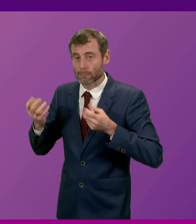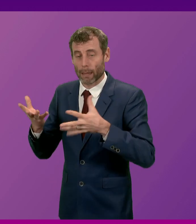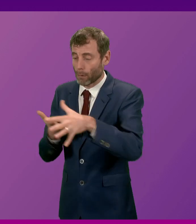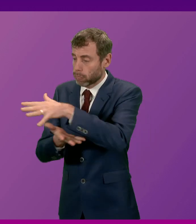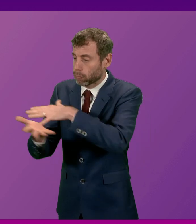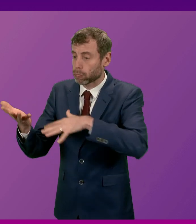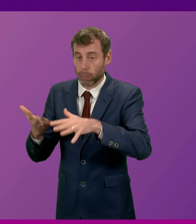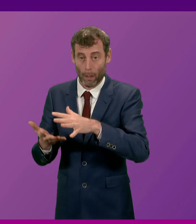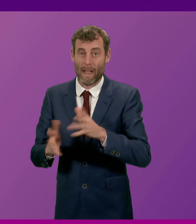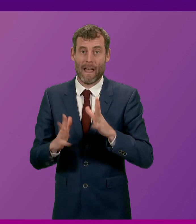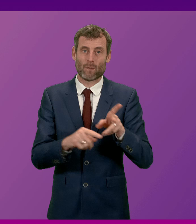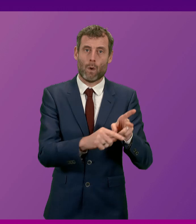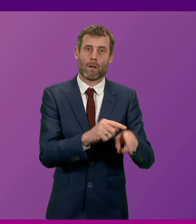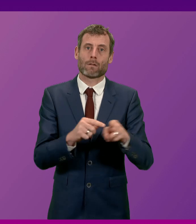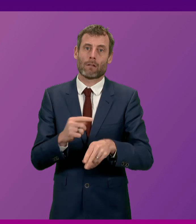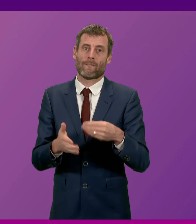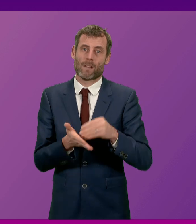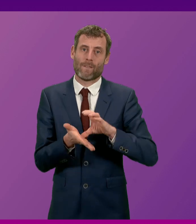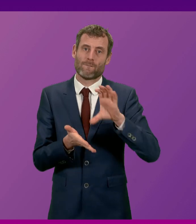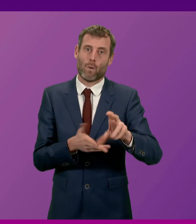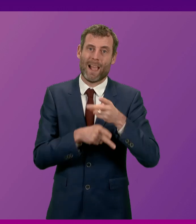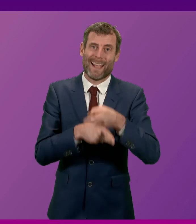been fighting for the failed national care service plan, families have been fighting for